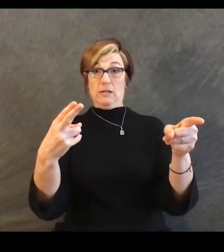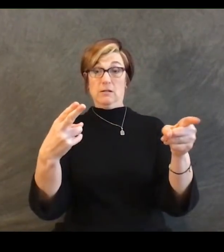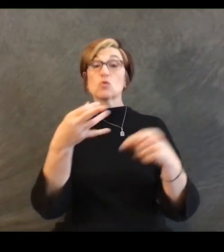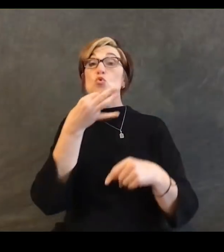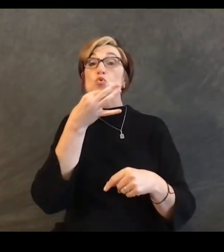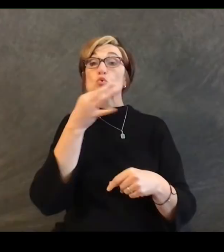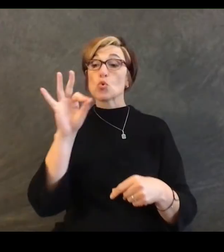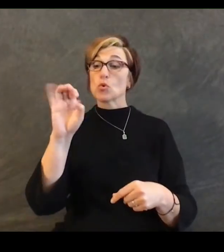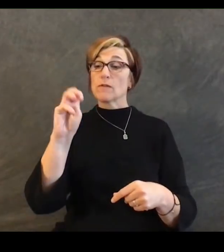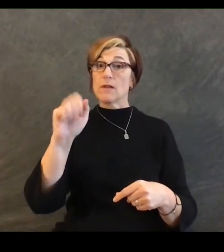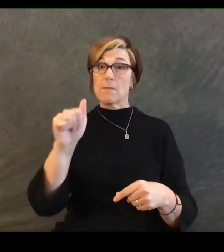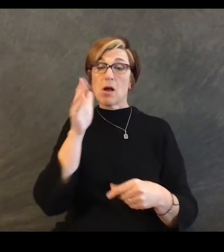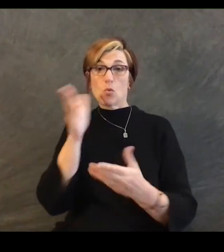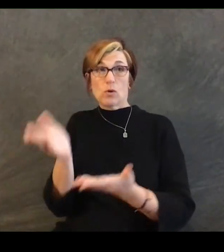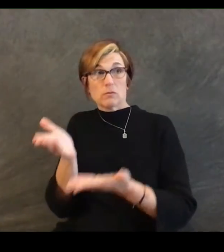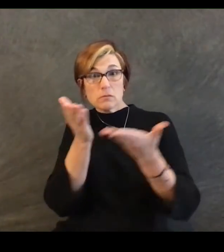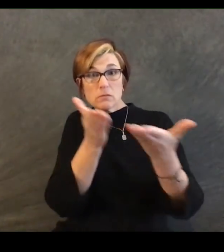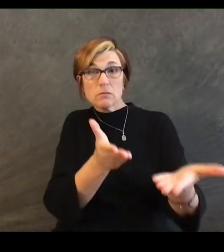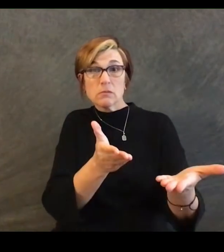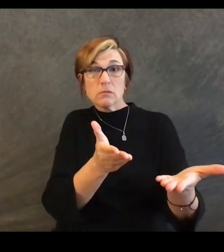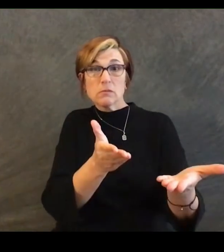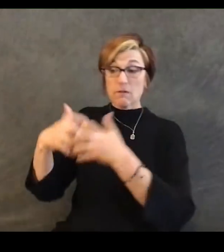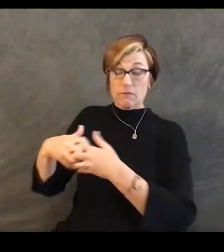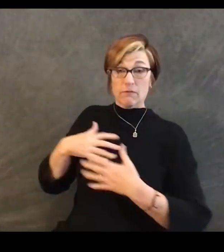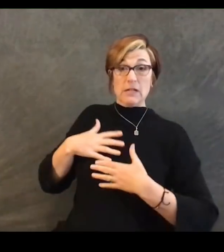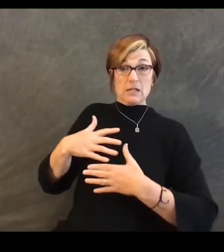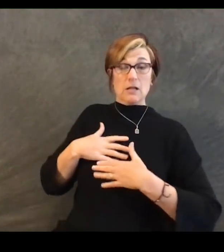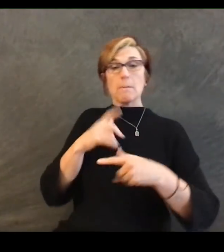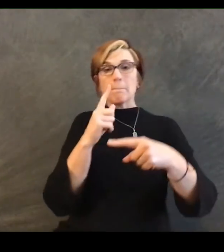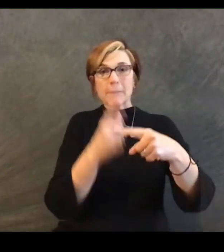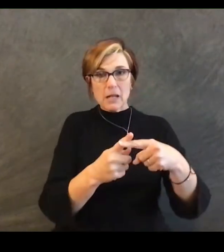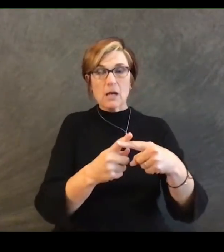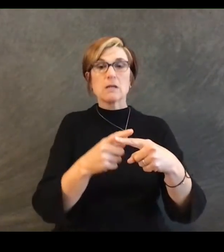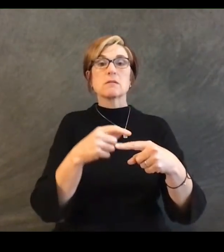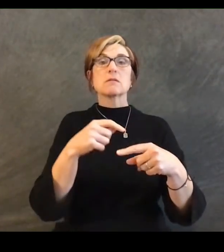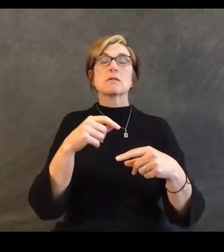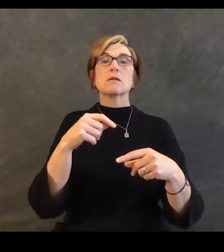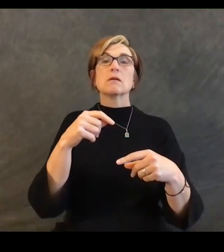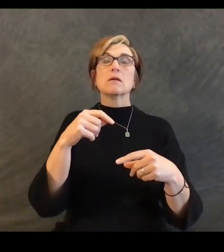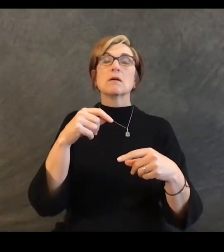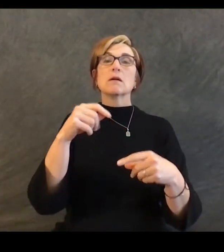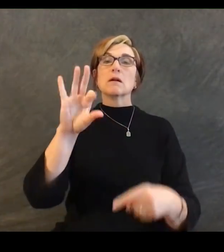addition to the ventilators 250 bed field hospital and Army Corps of